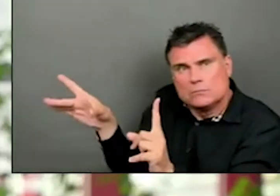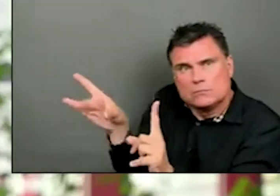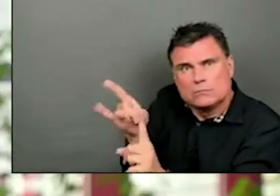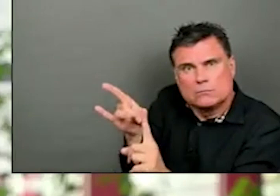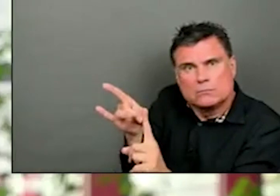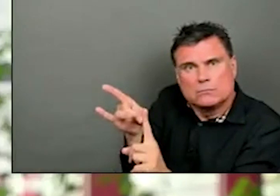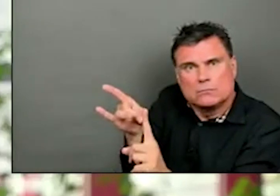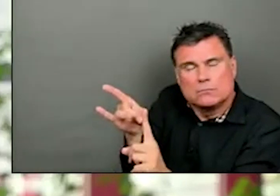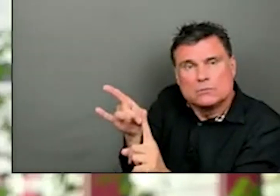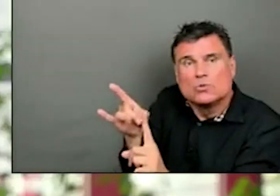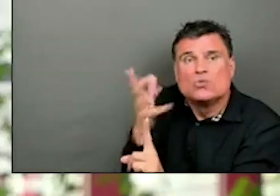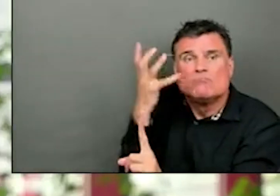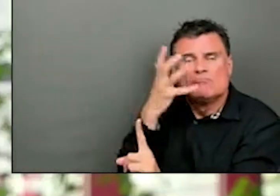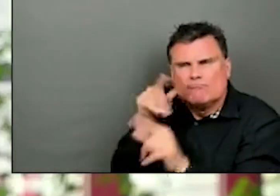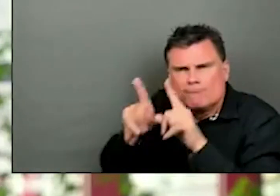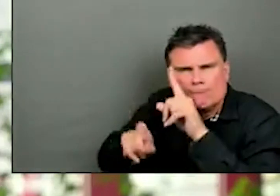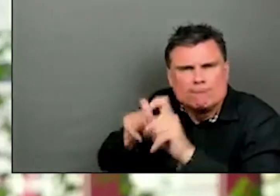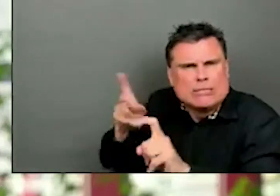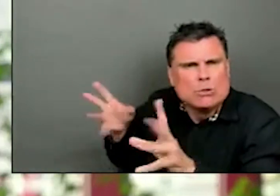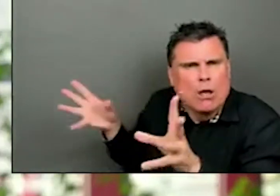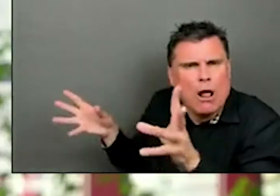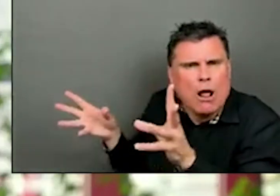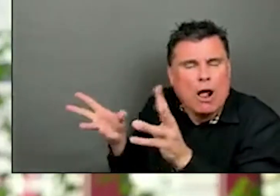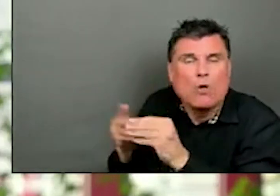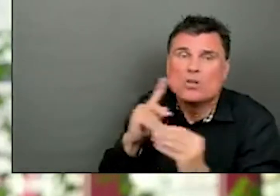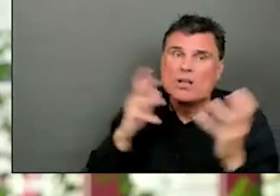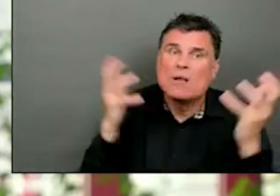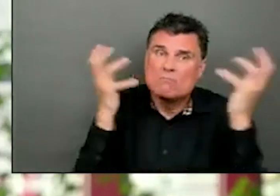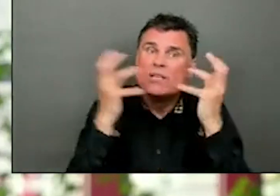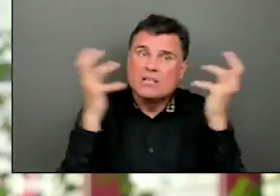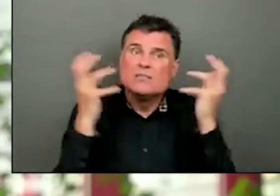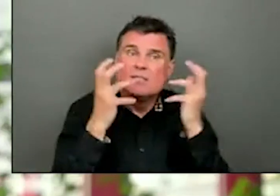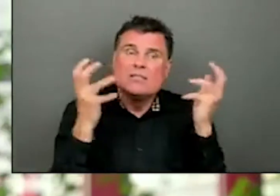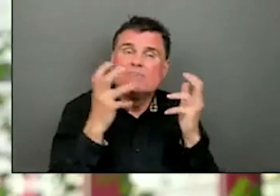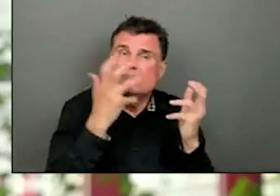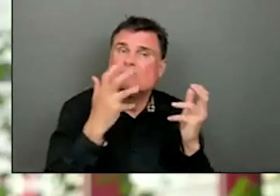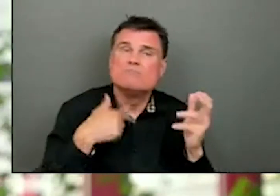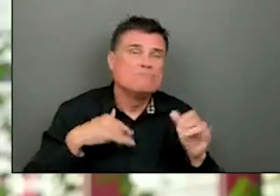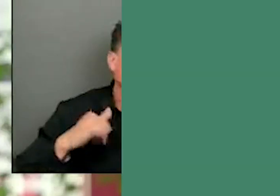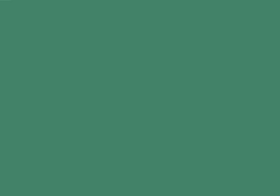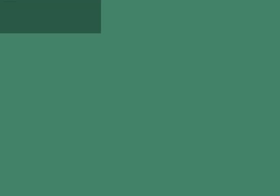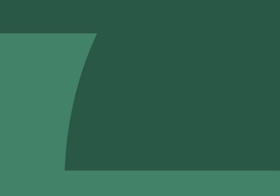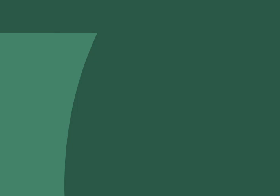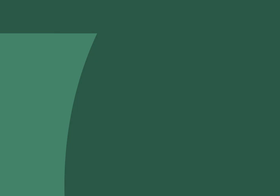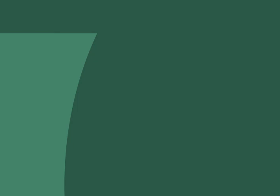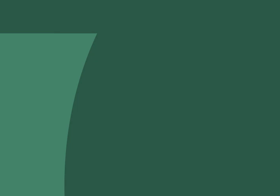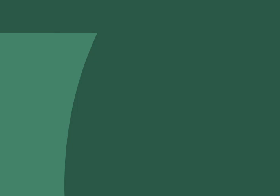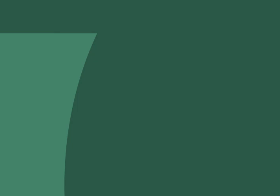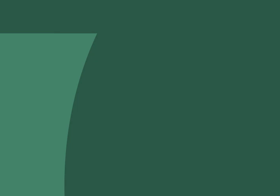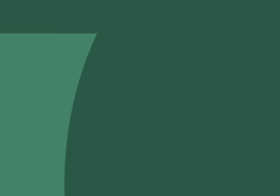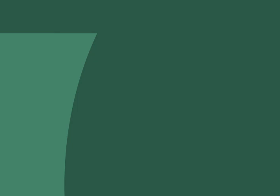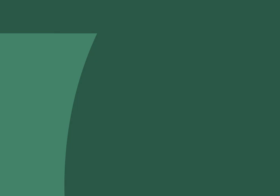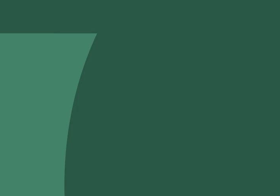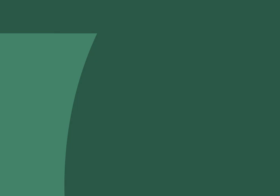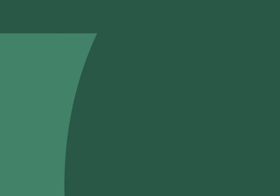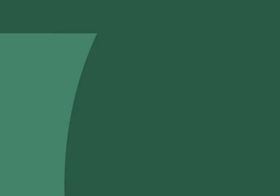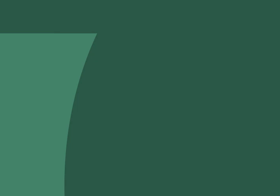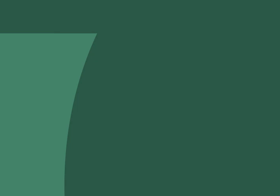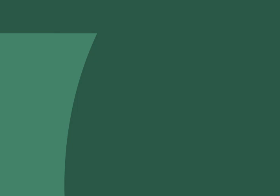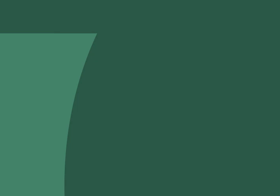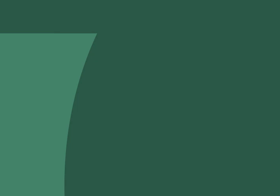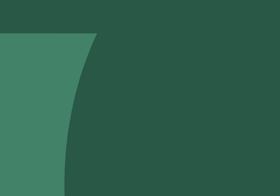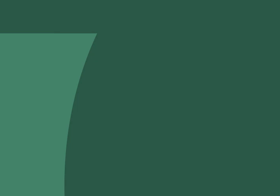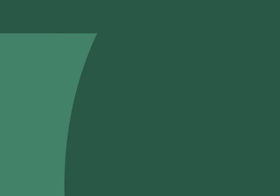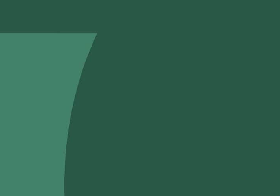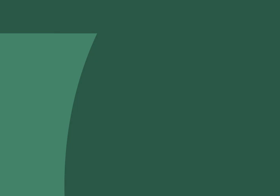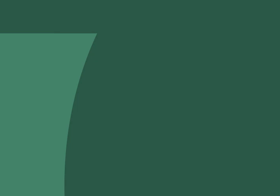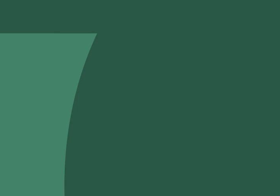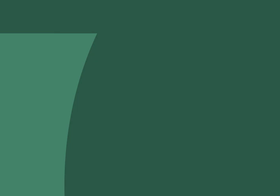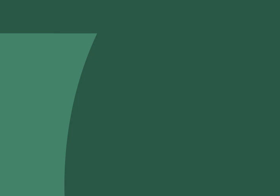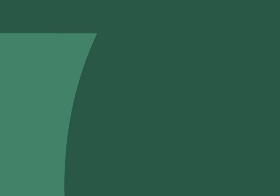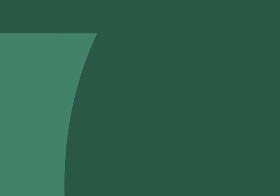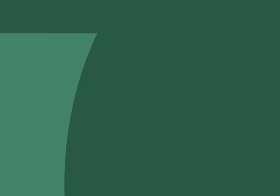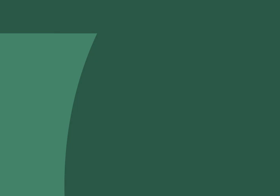so those are the things that we're continuing to follow as as well as immunization of course